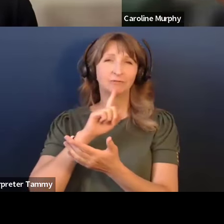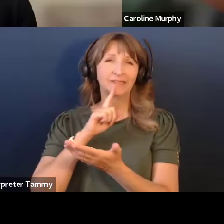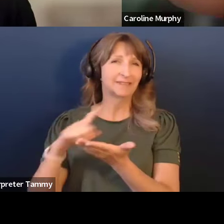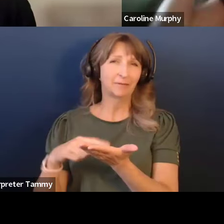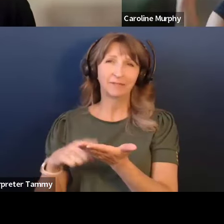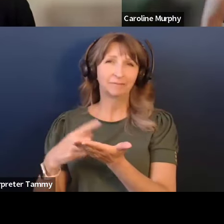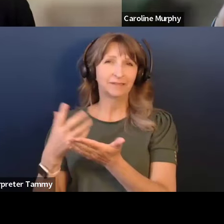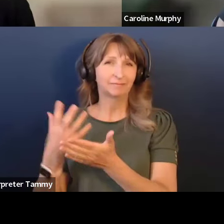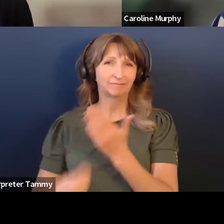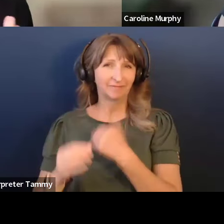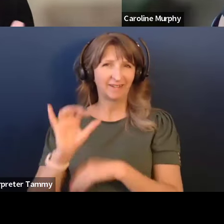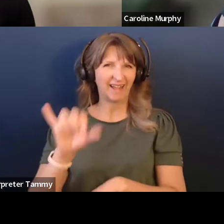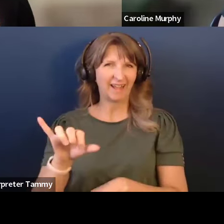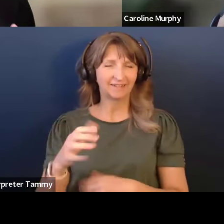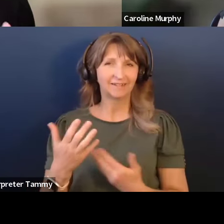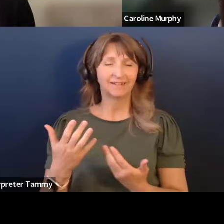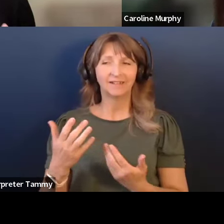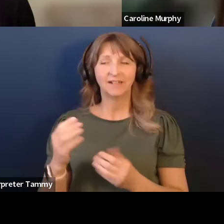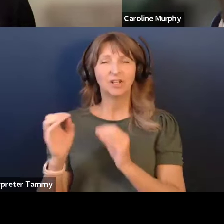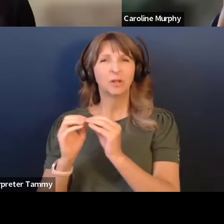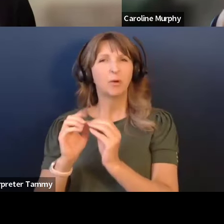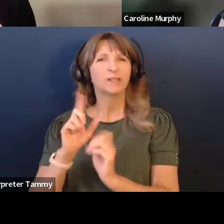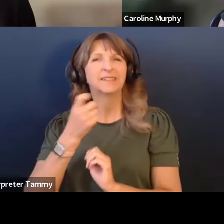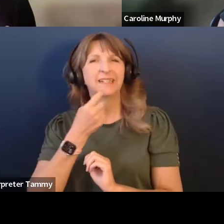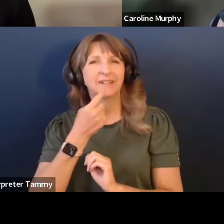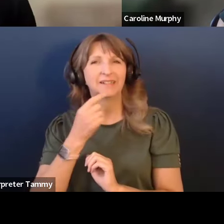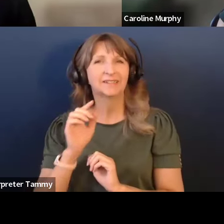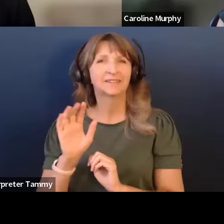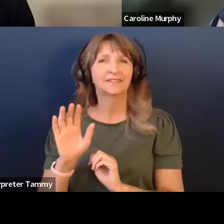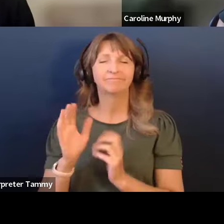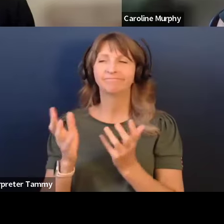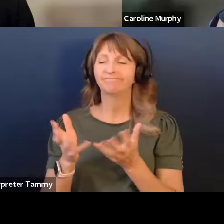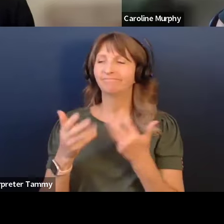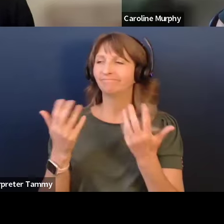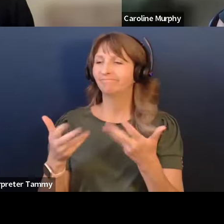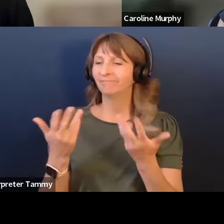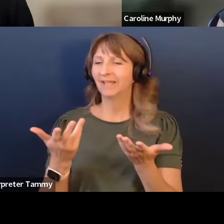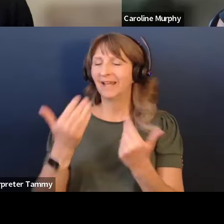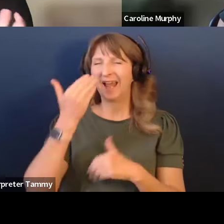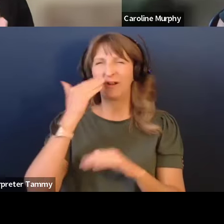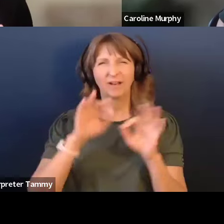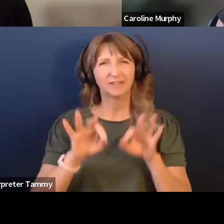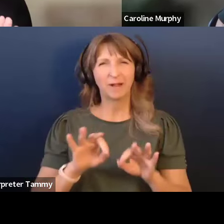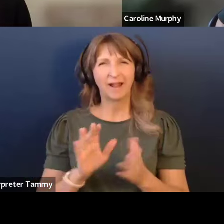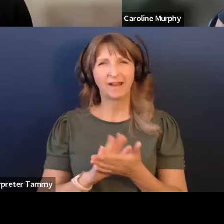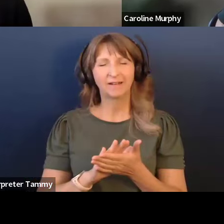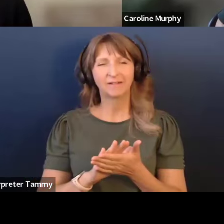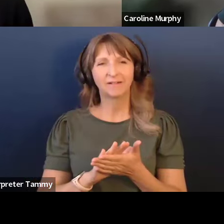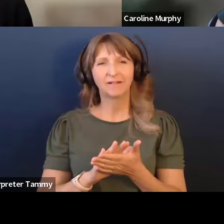seriousness and just a I don't know. There's a certain demeanor of people,